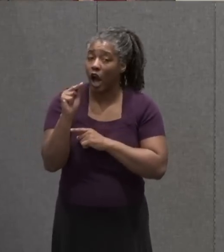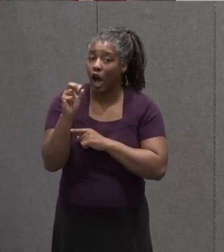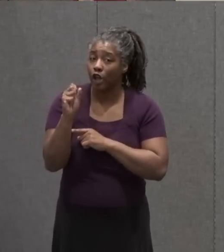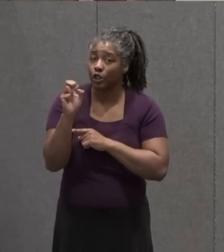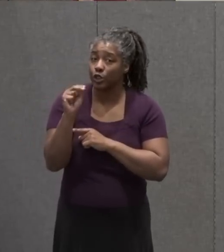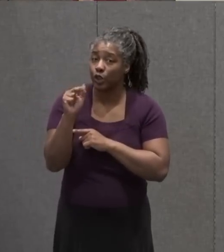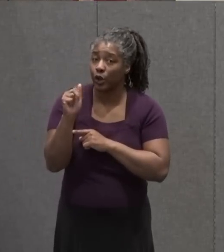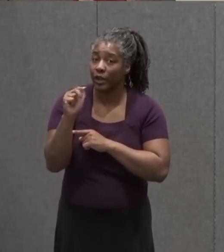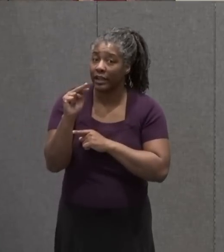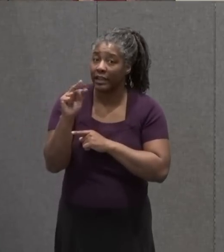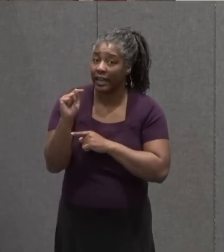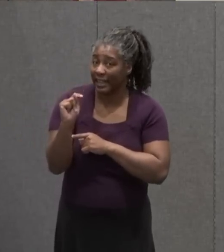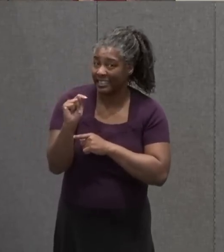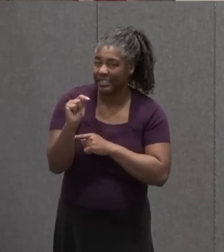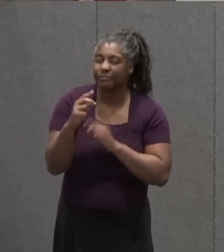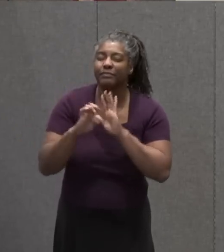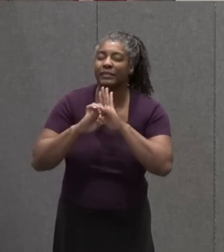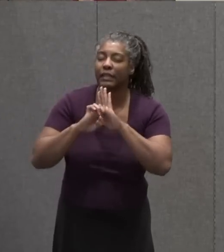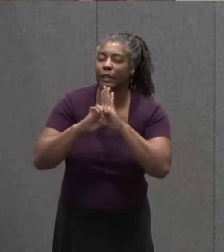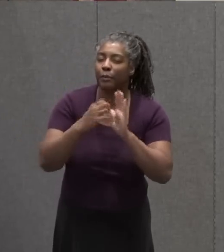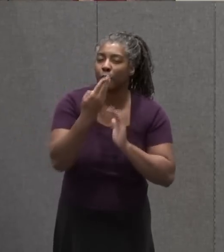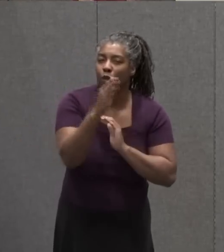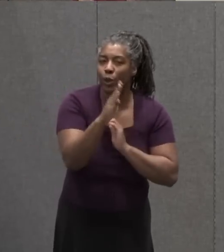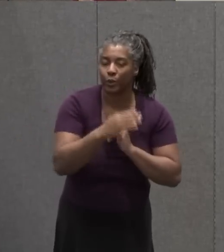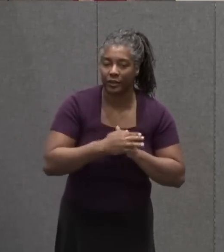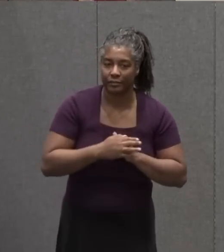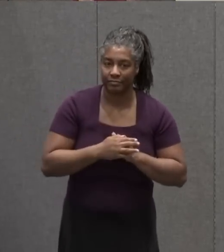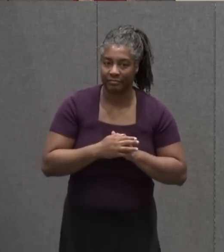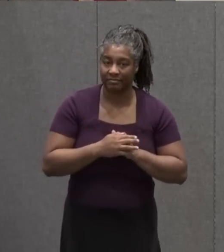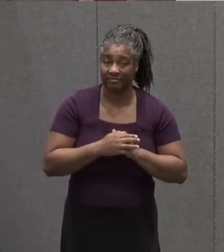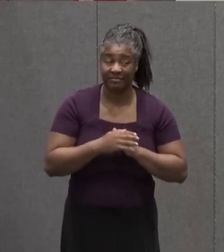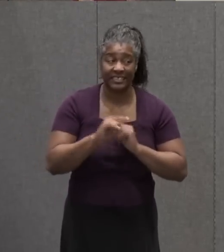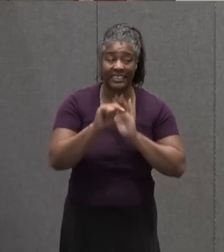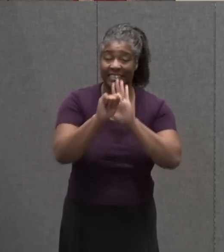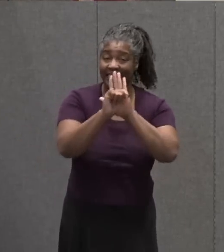of the consonants T, can you say T?